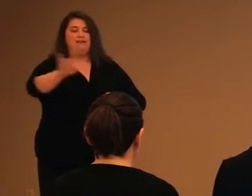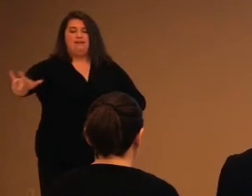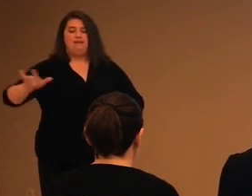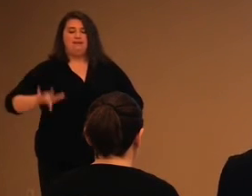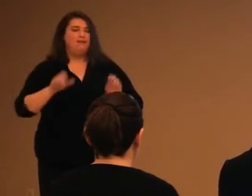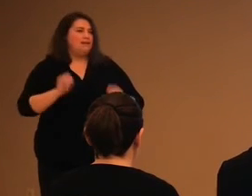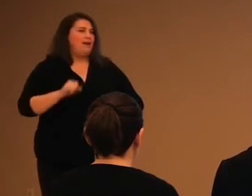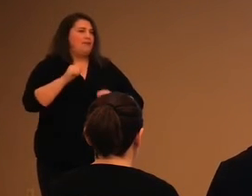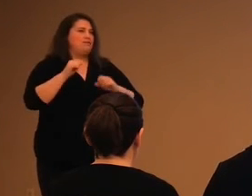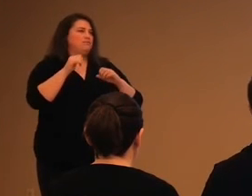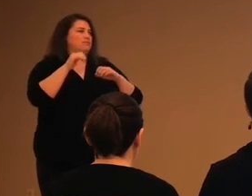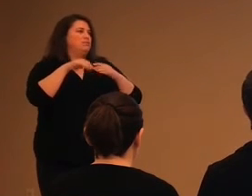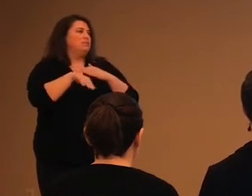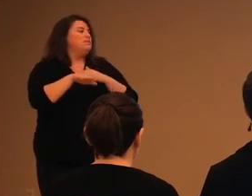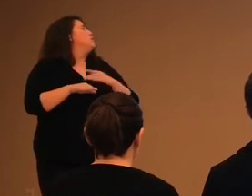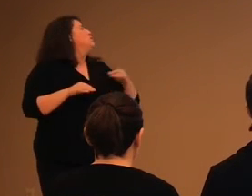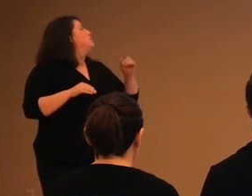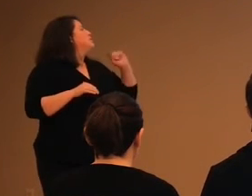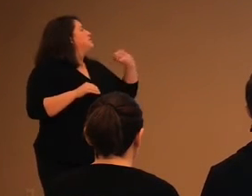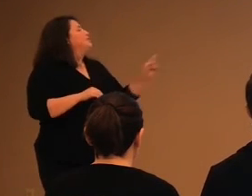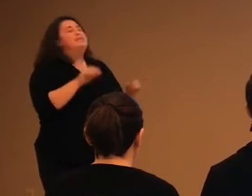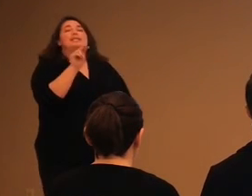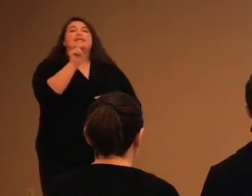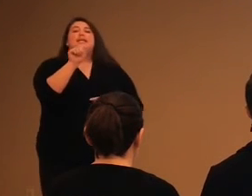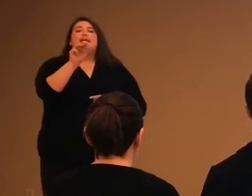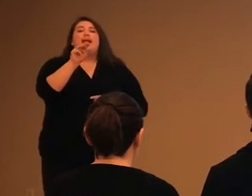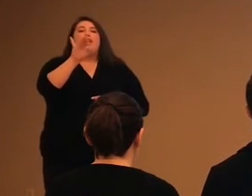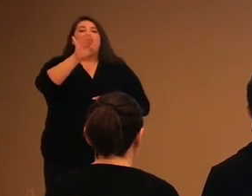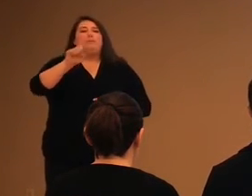This I love this is Naomi and farty Barbie came to all of our meetings and